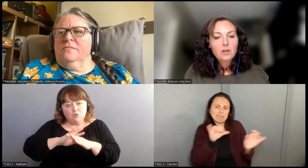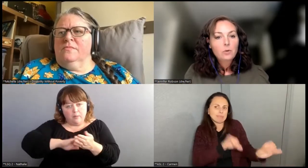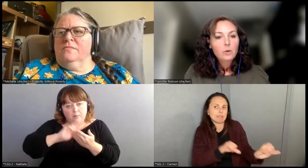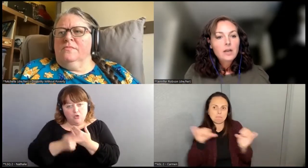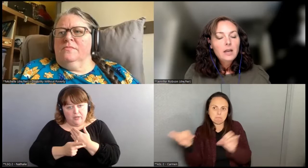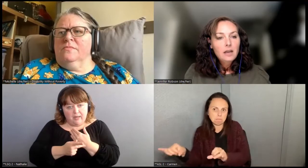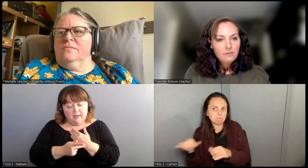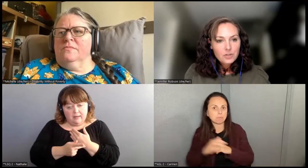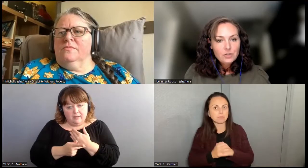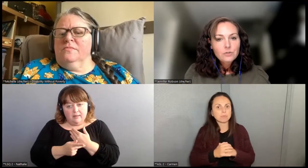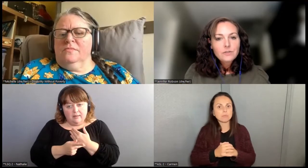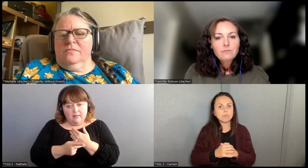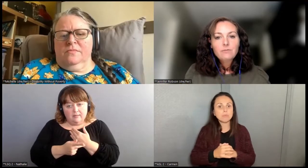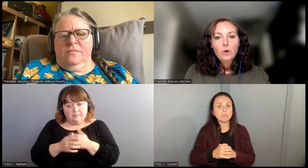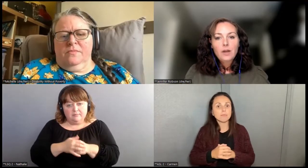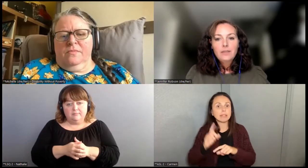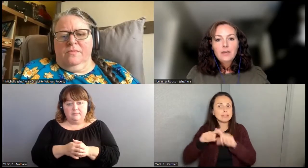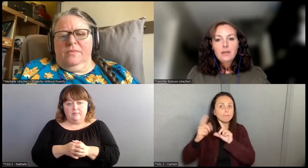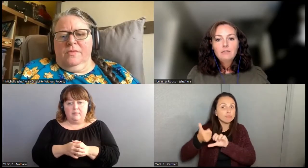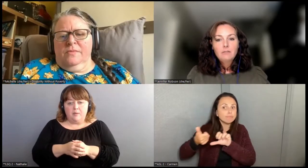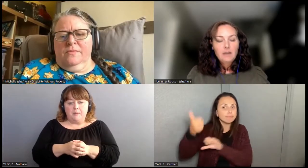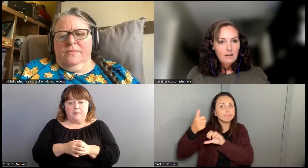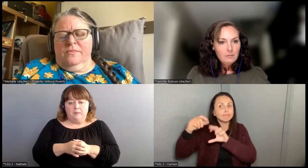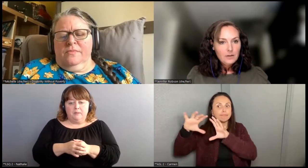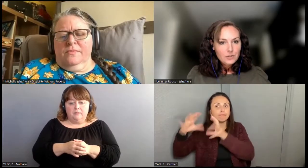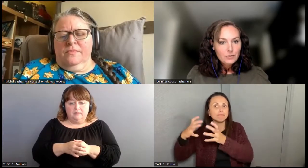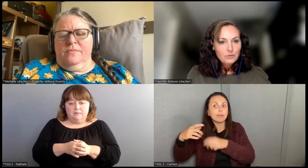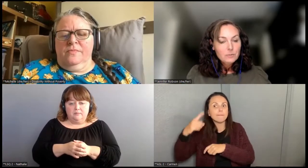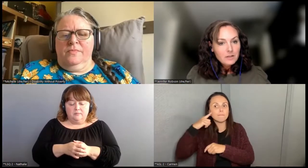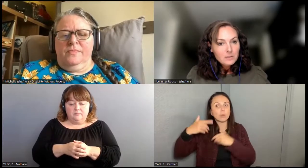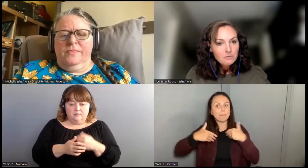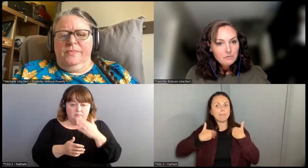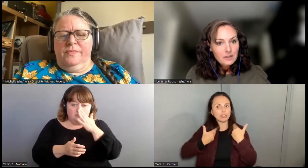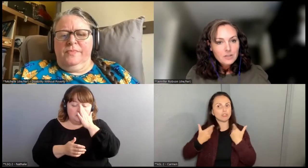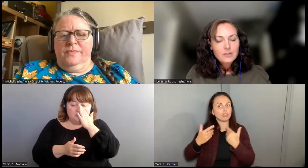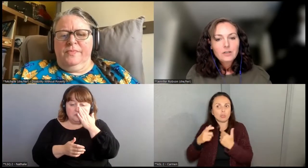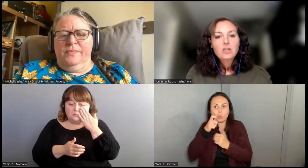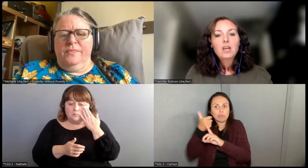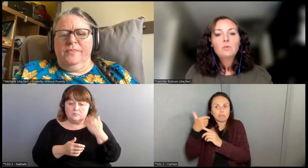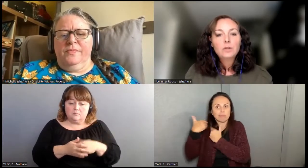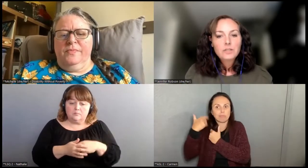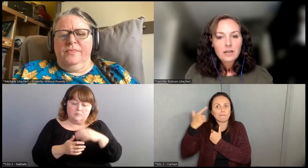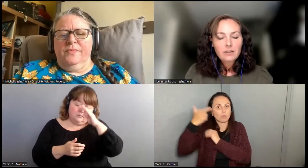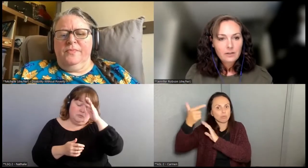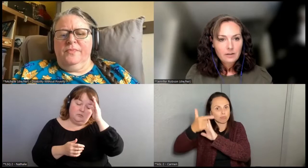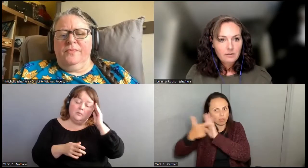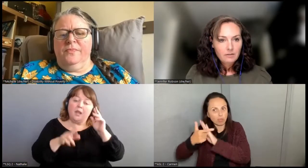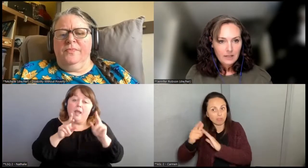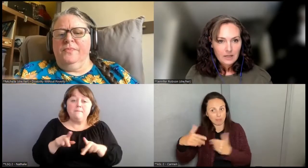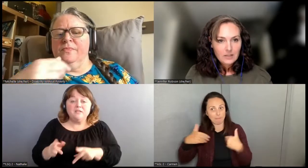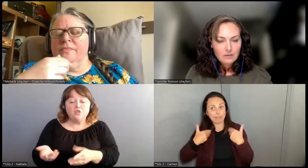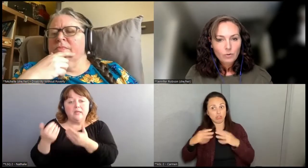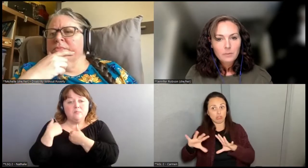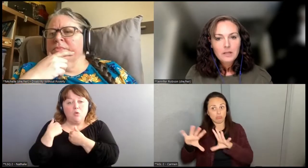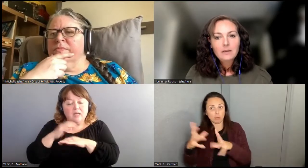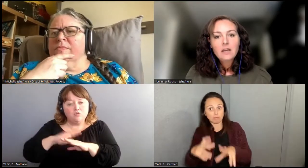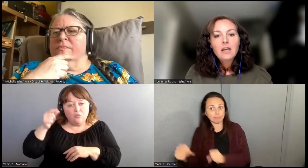OFFICIALS FOR THE MINISTER RESPONSIBLE FOR THE LEGISLATION WILL TAKE THE LEAD, NORMALLY,